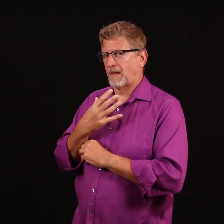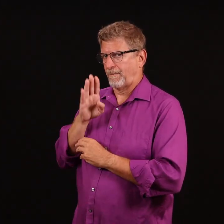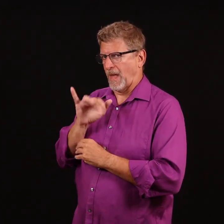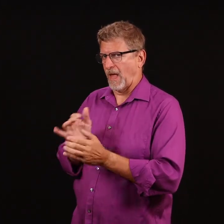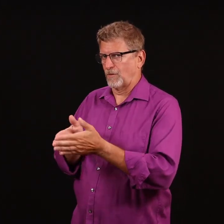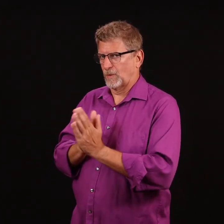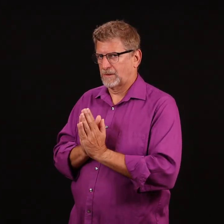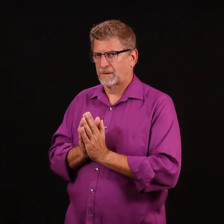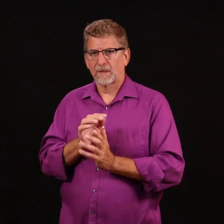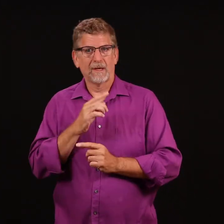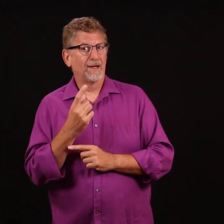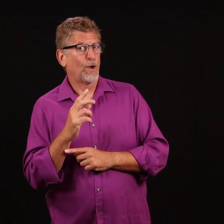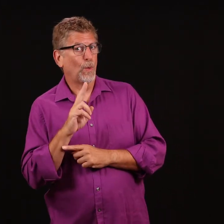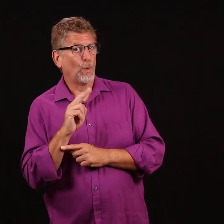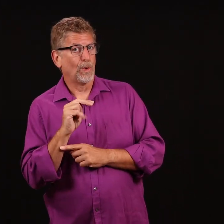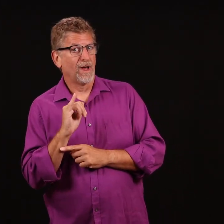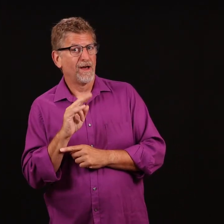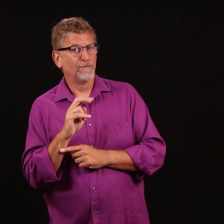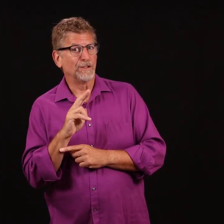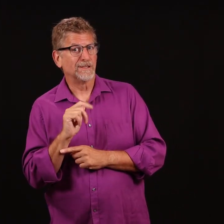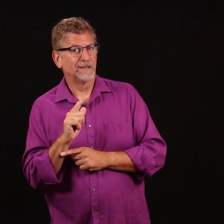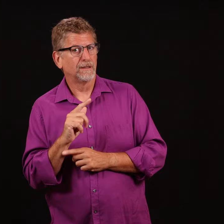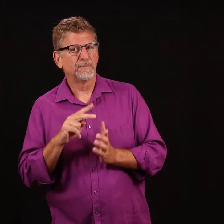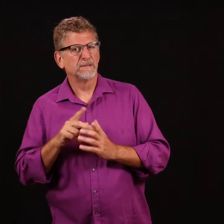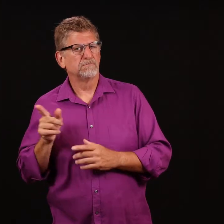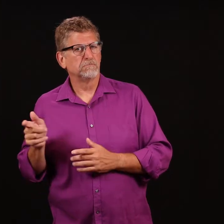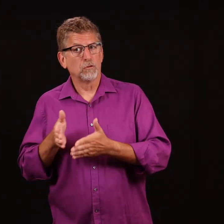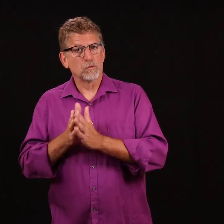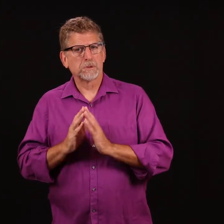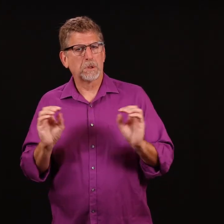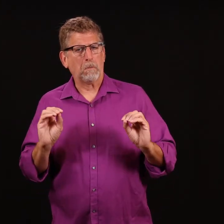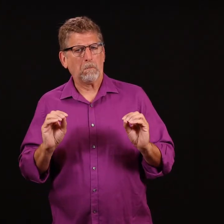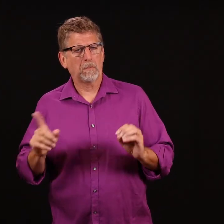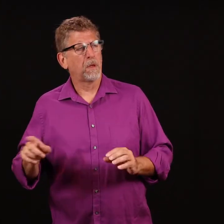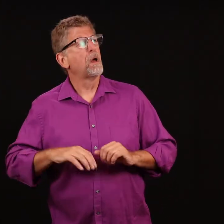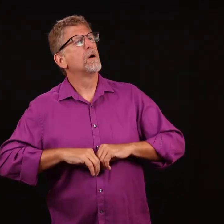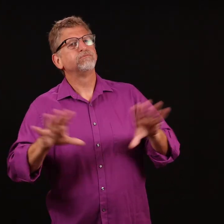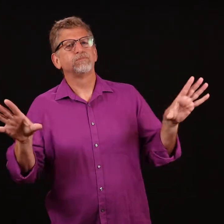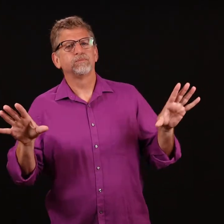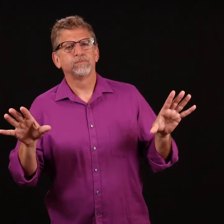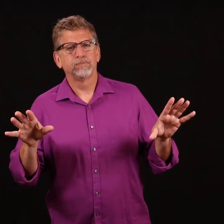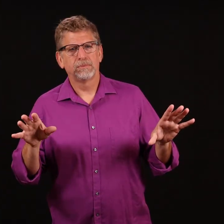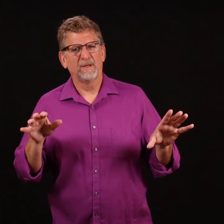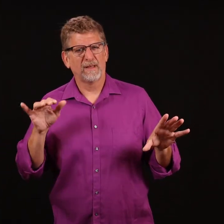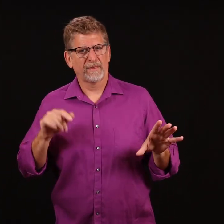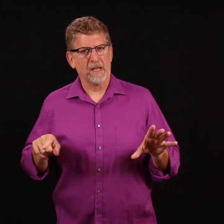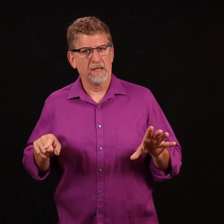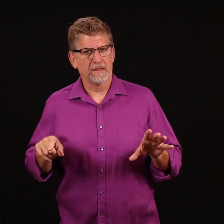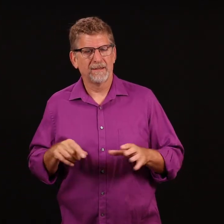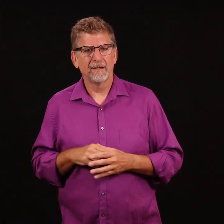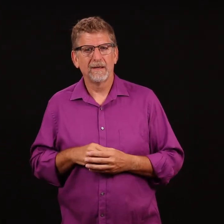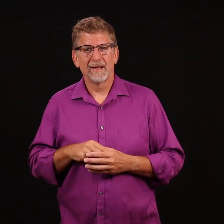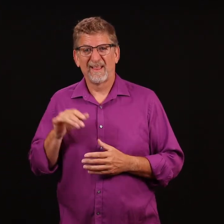referred to as 'mail-by-request.' With universal vote-by-mail, you don't need to make a request. The forms will be sent out to all voters.